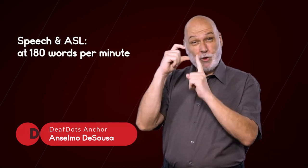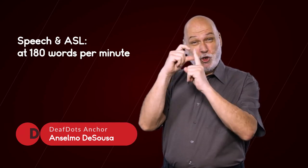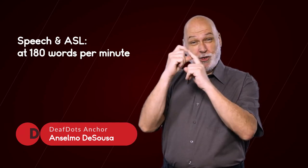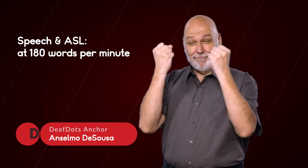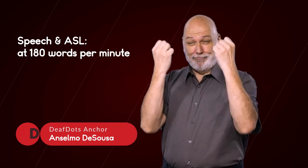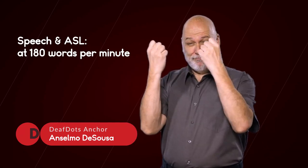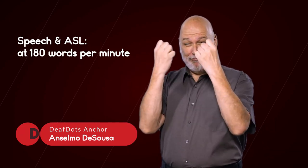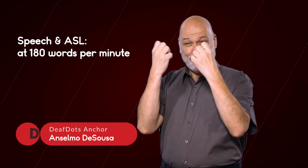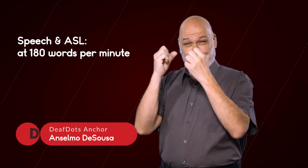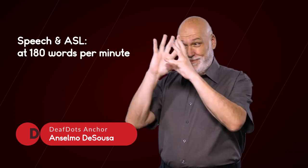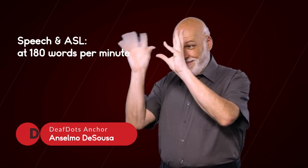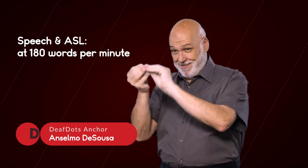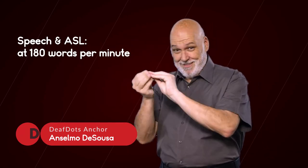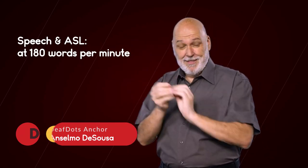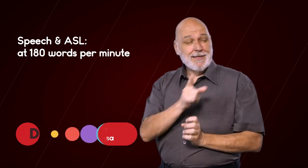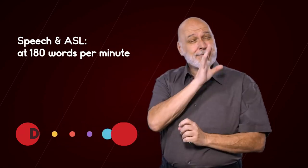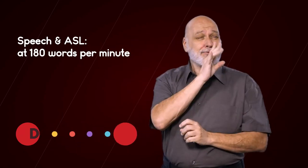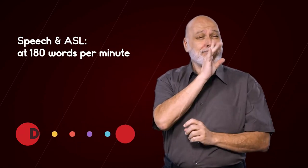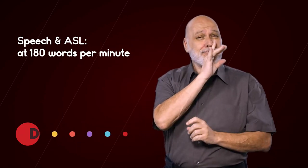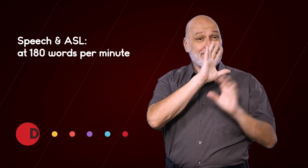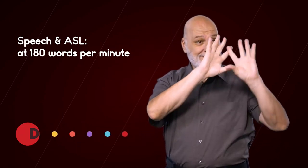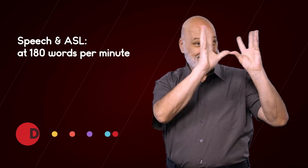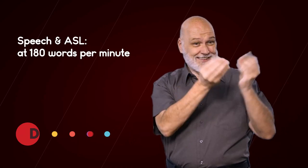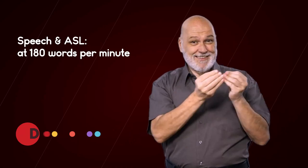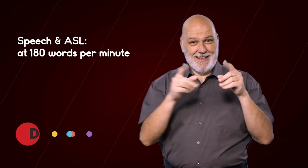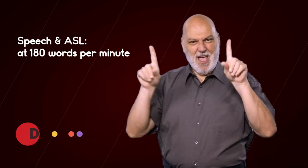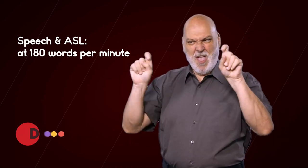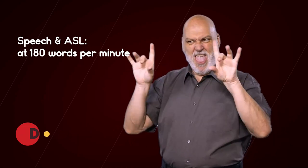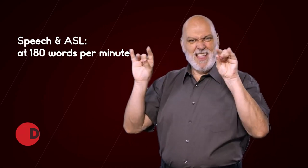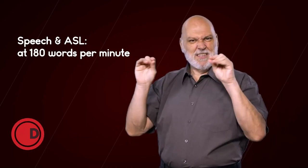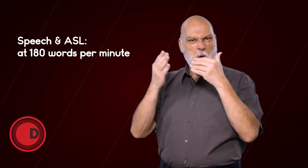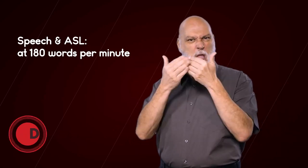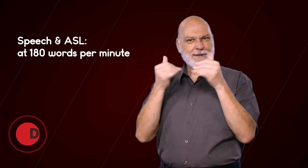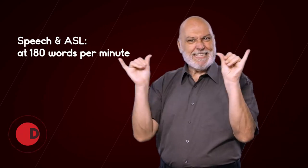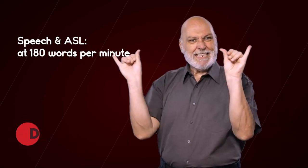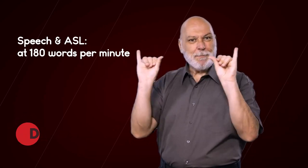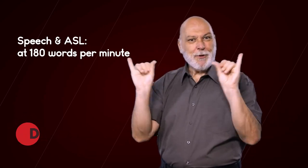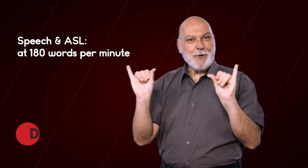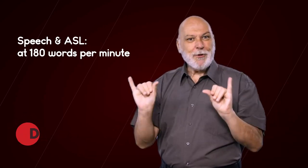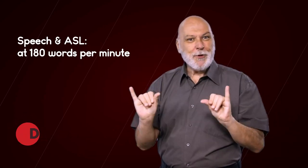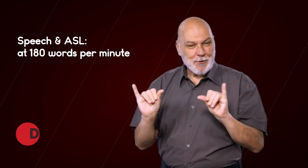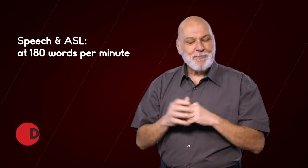approximately 180 words per minute.